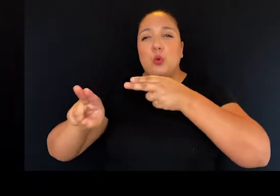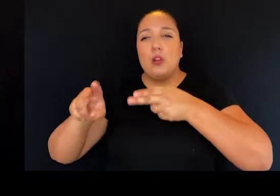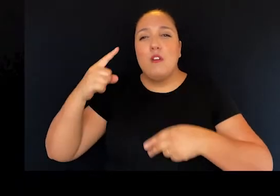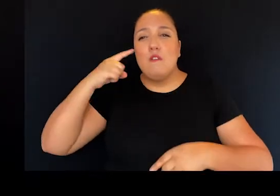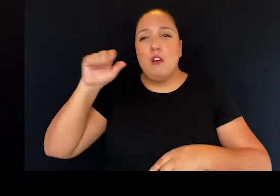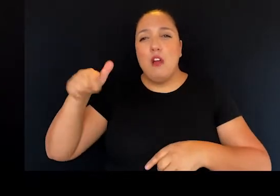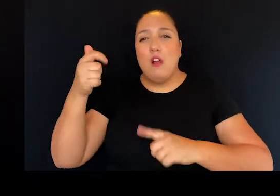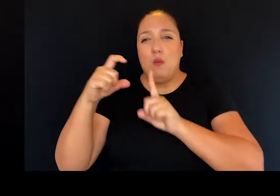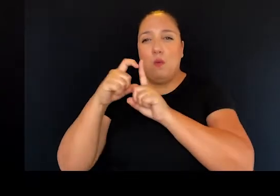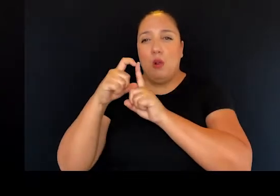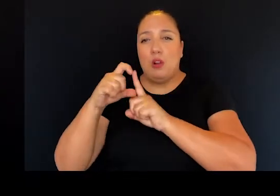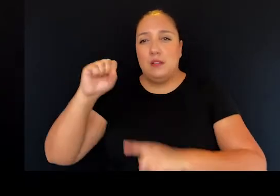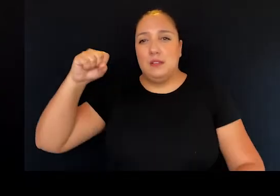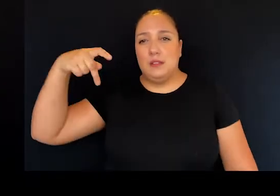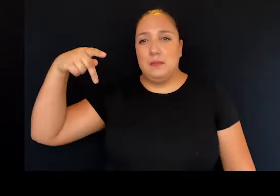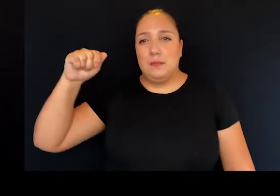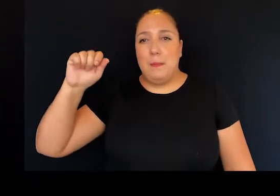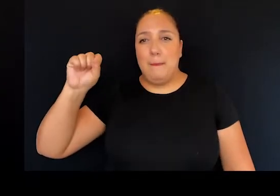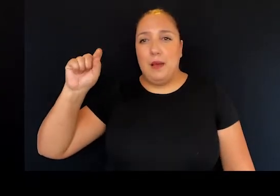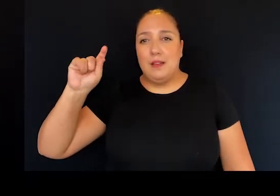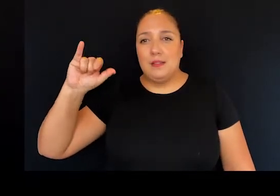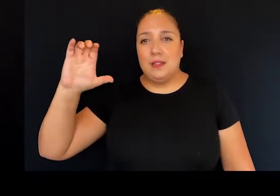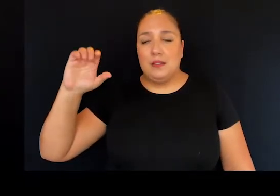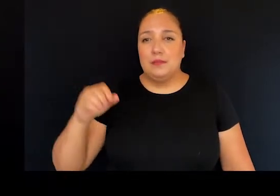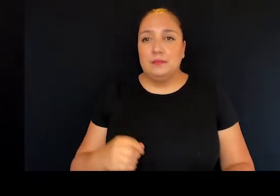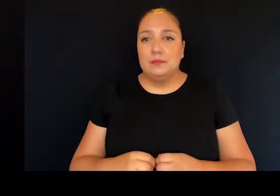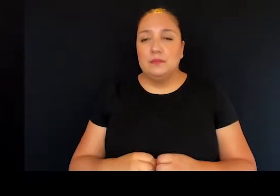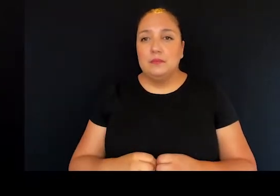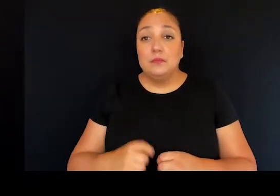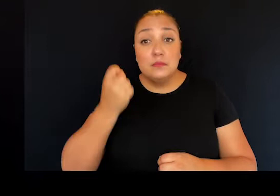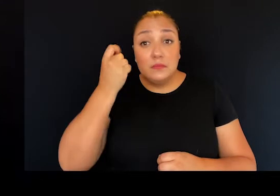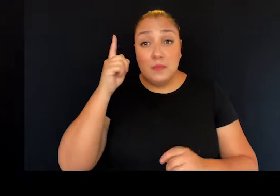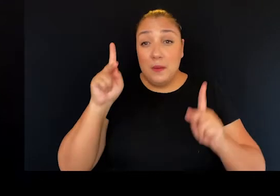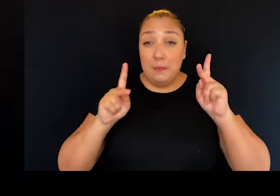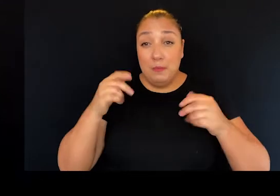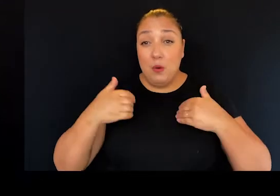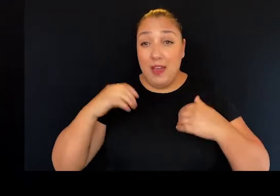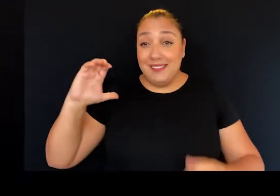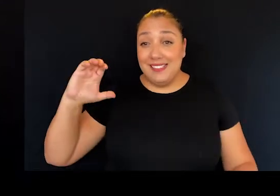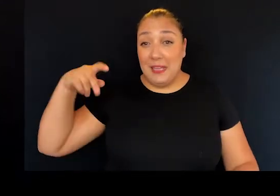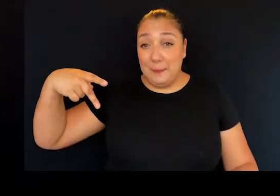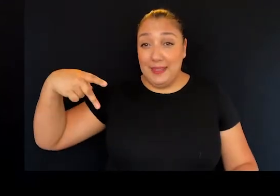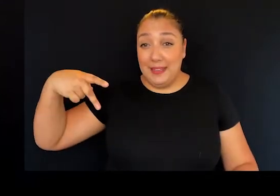something like the word "spastic." Folks with cerebral palsy for example,